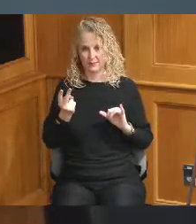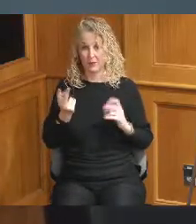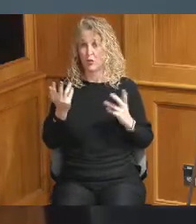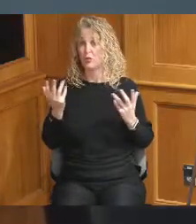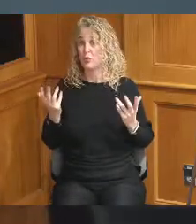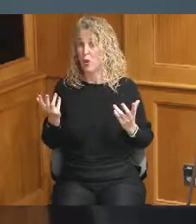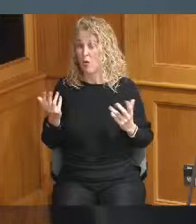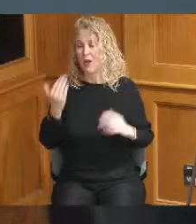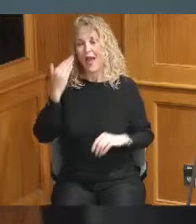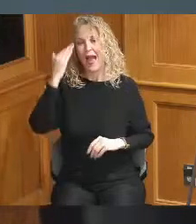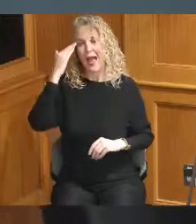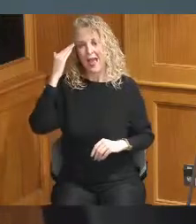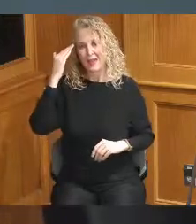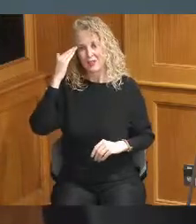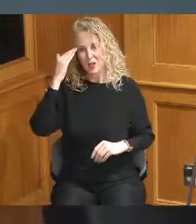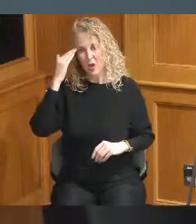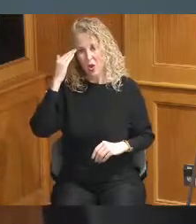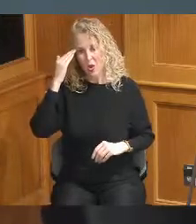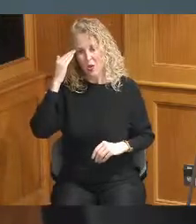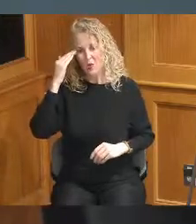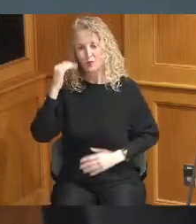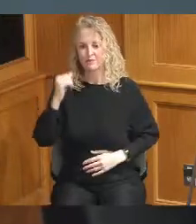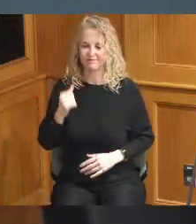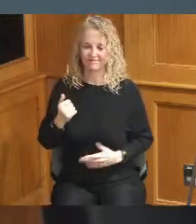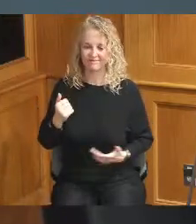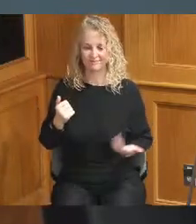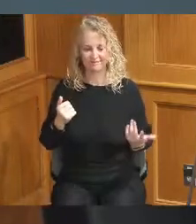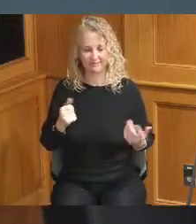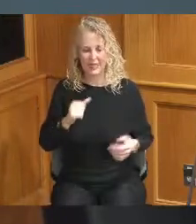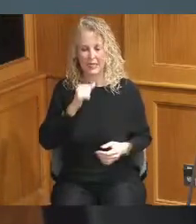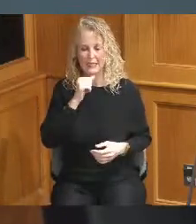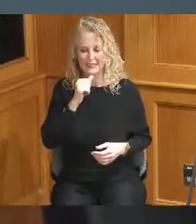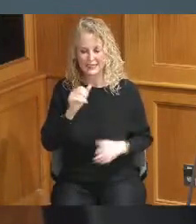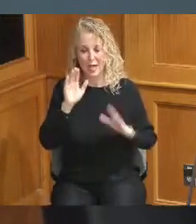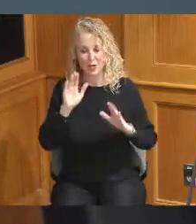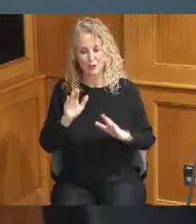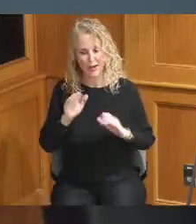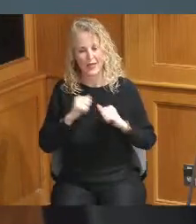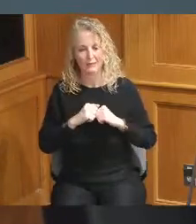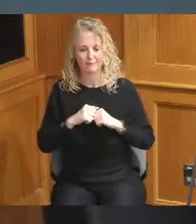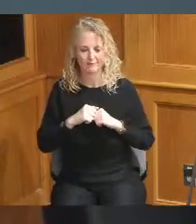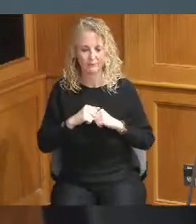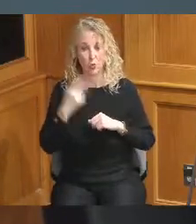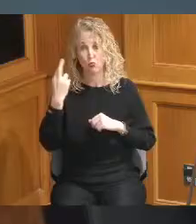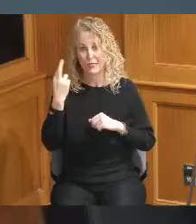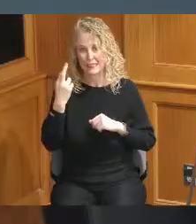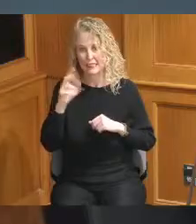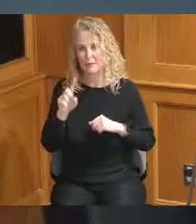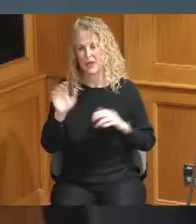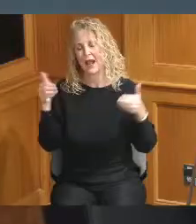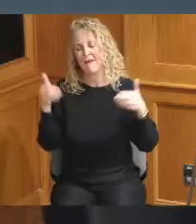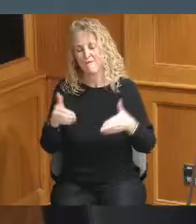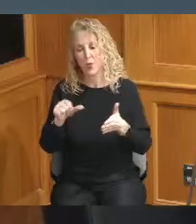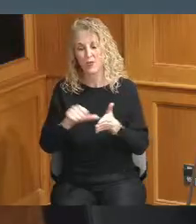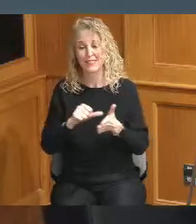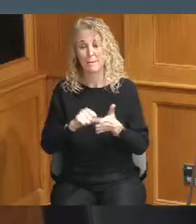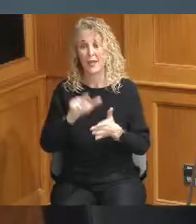know it's not a great impetus to do that because I'm look I'm going to focus on page 26 which is